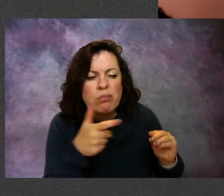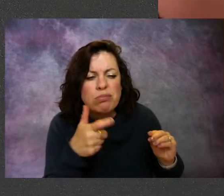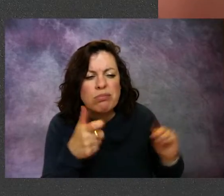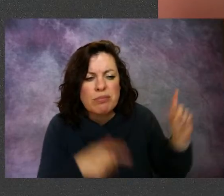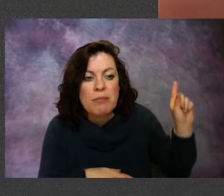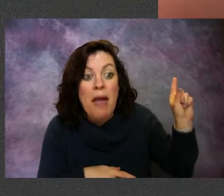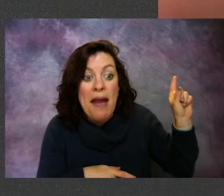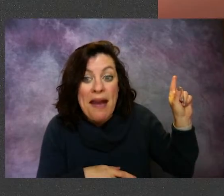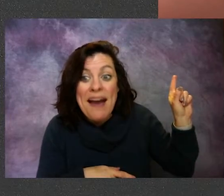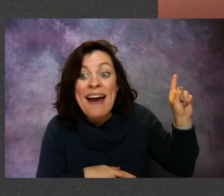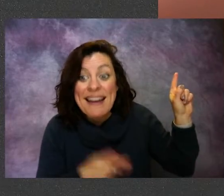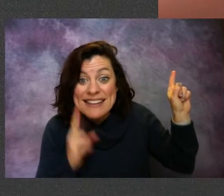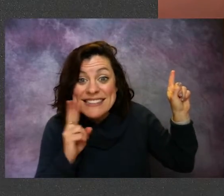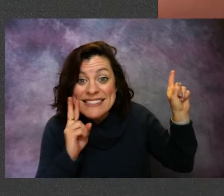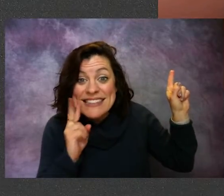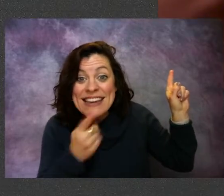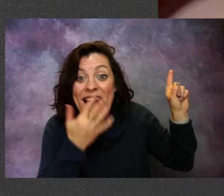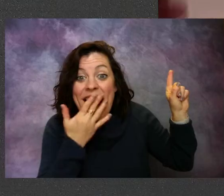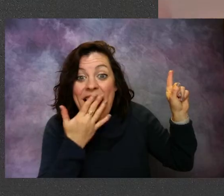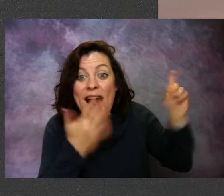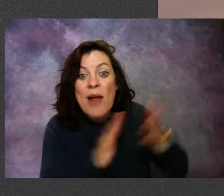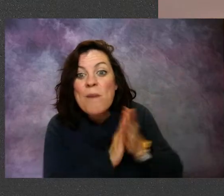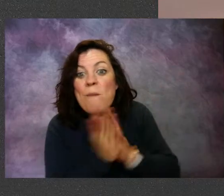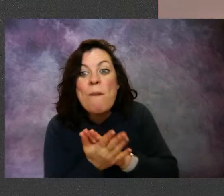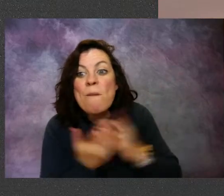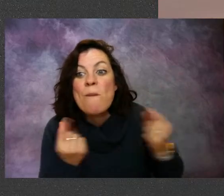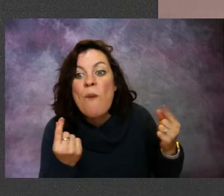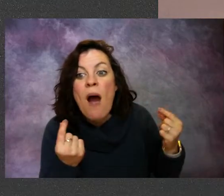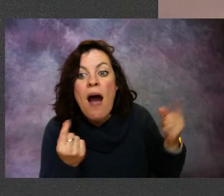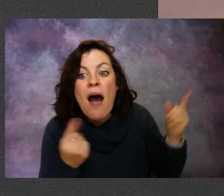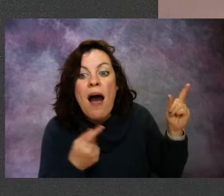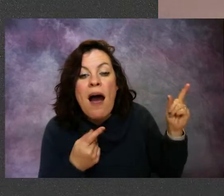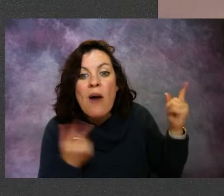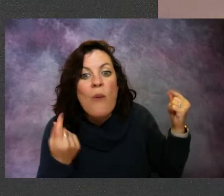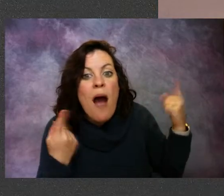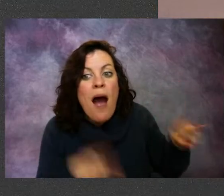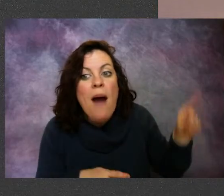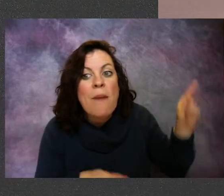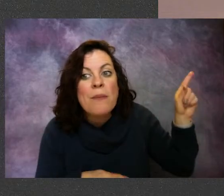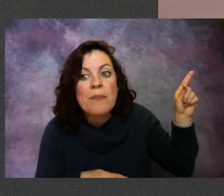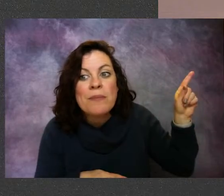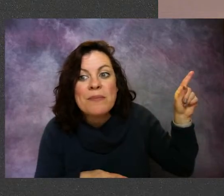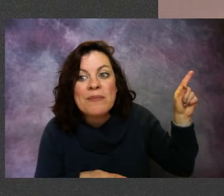Can you see, as I squirt it, what is happening to those colors?